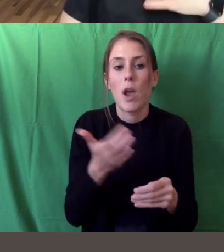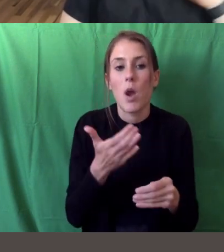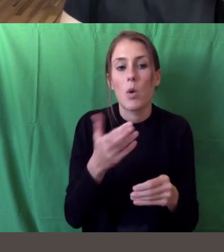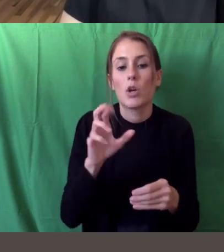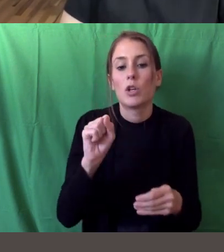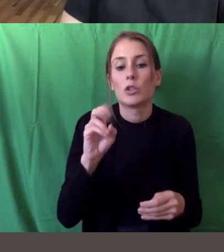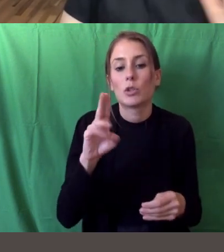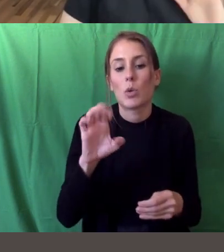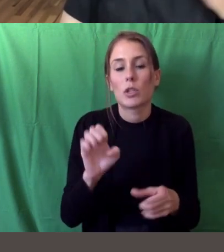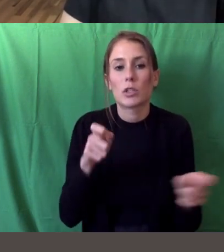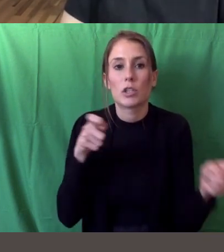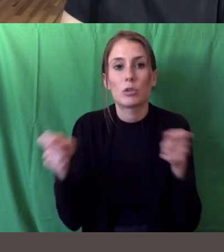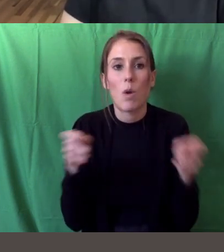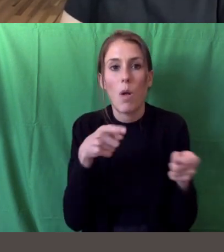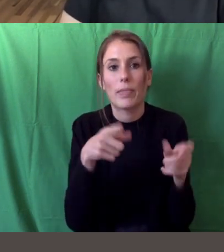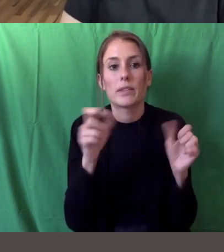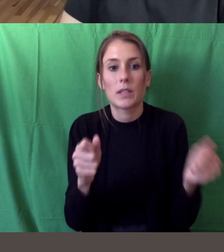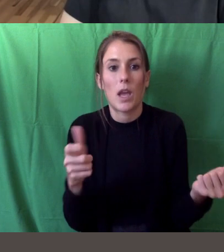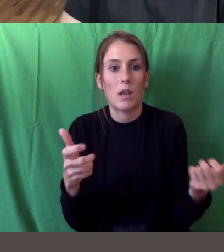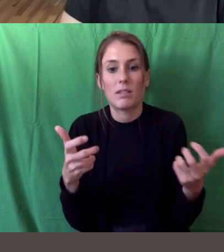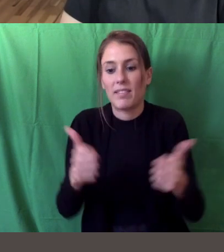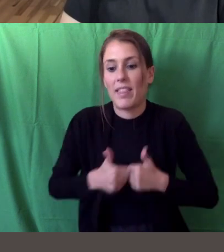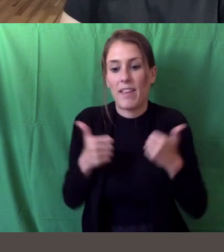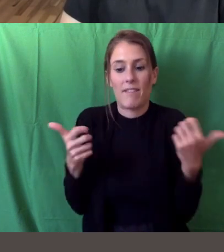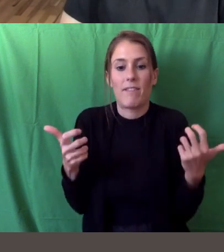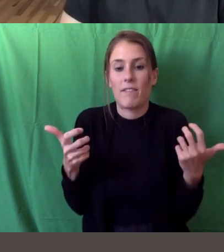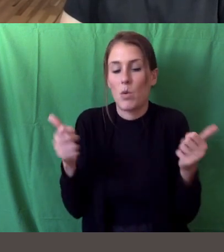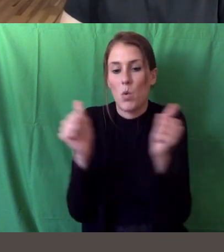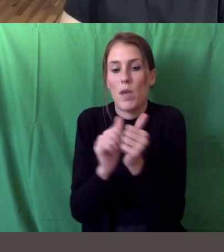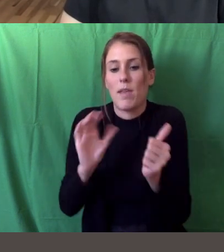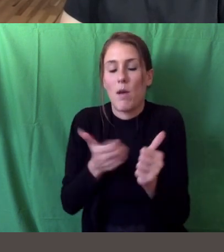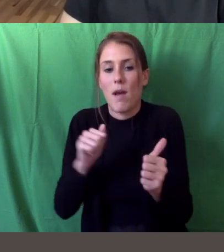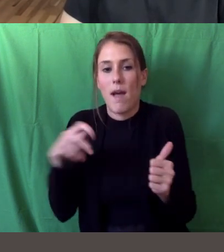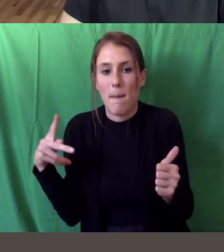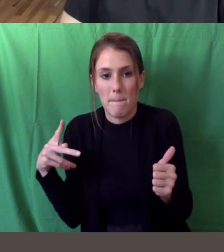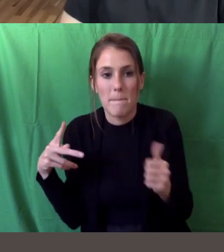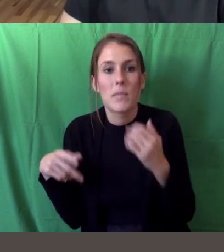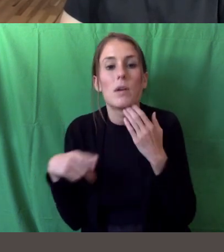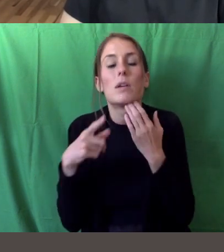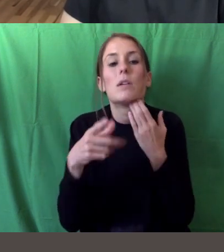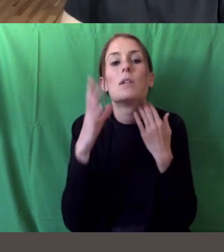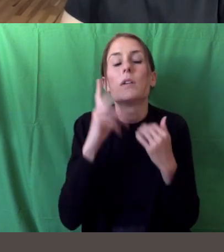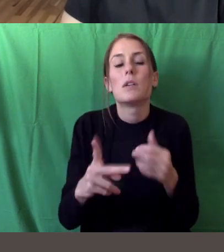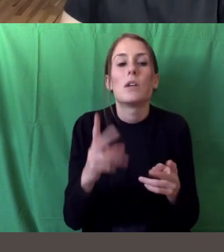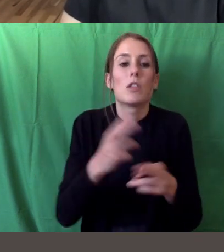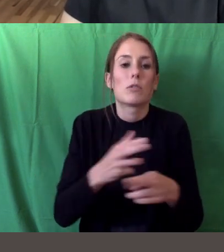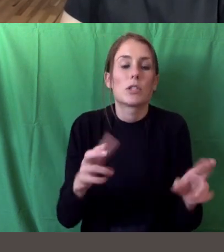and have this live alongside our application code, which I love. In here, we're going to see things like our resource group,